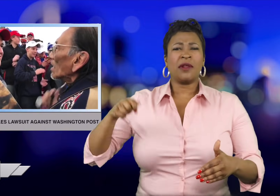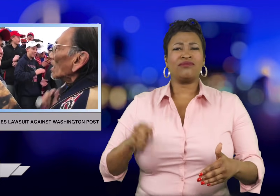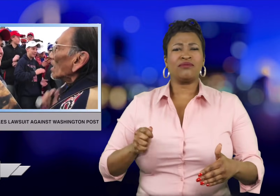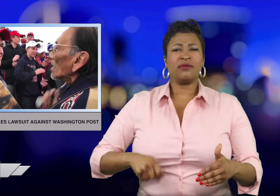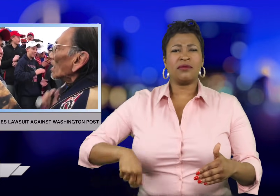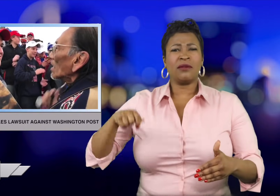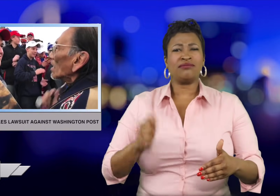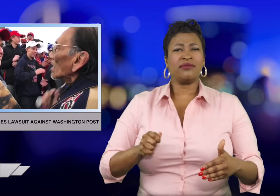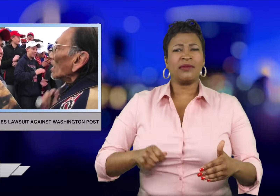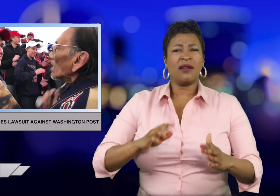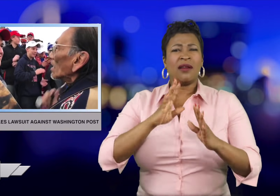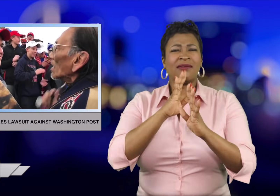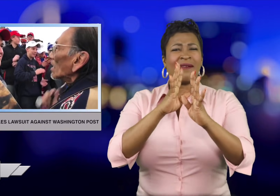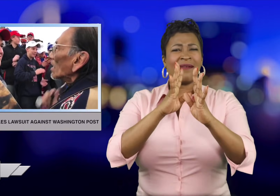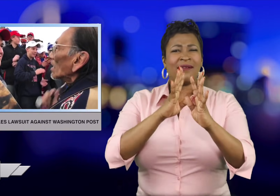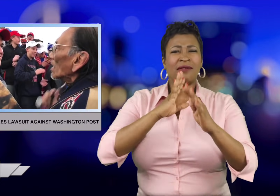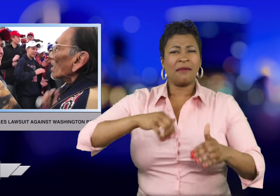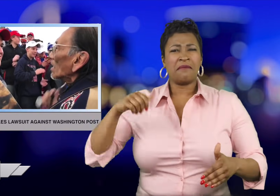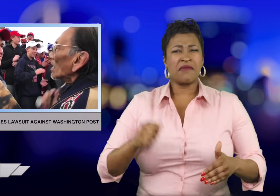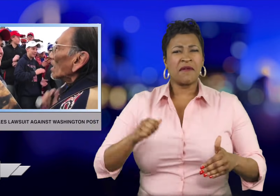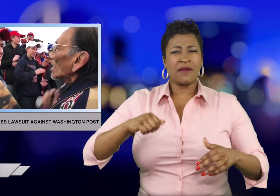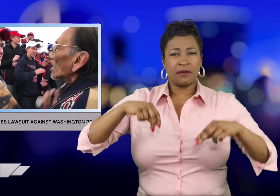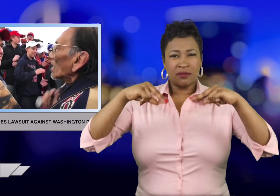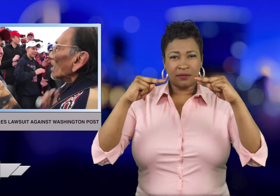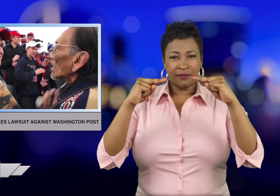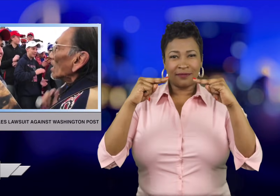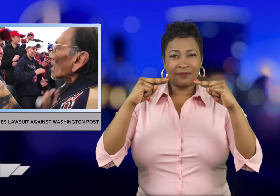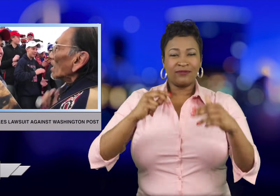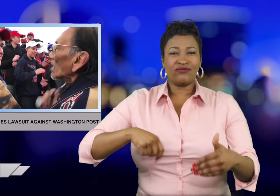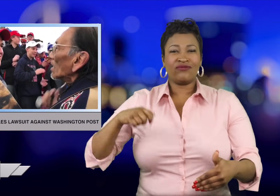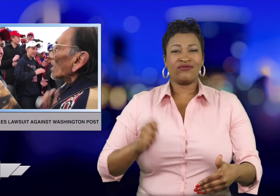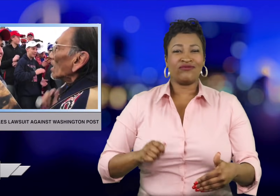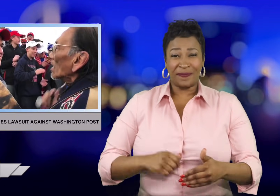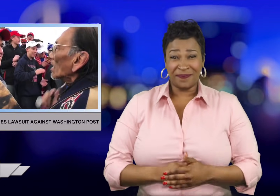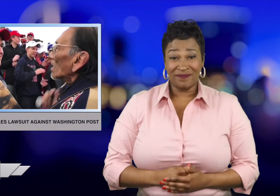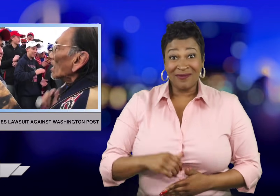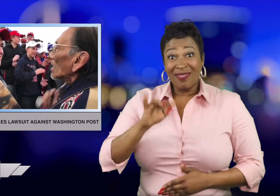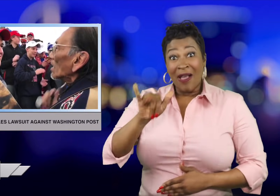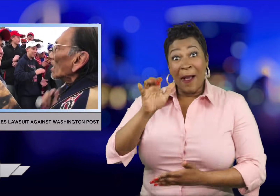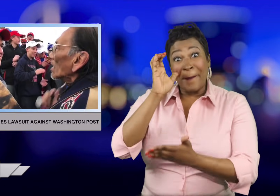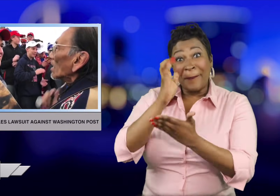drum and chanted during the annual March for Life rally in Washington, DC last month.